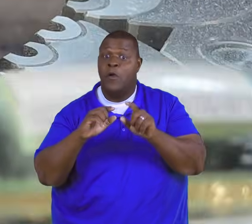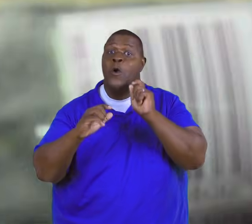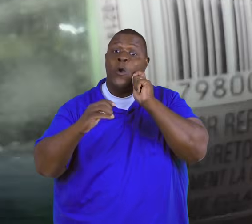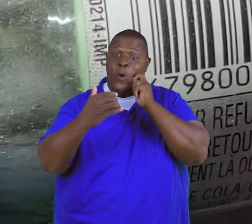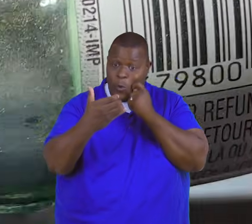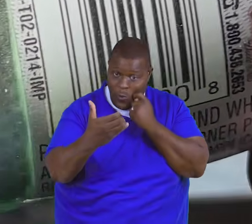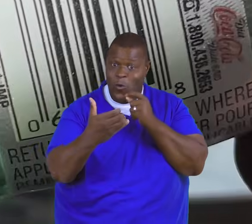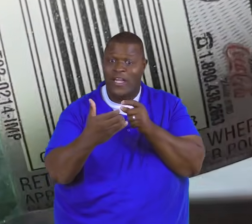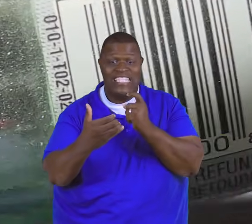I milled a slot in a bottle!